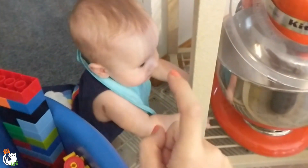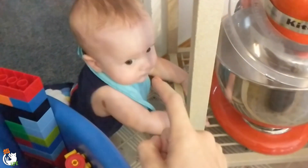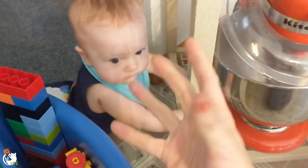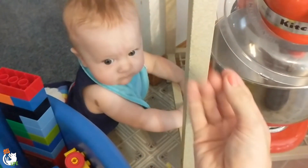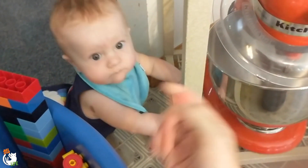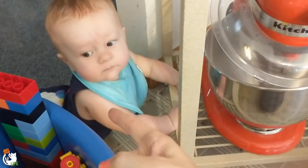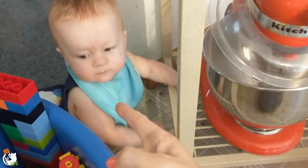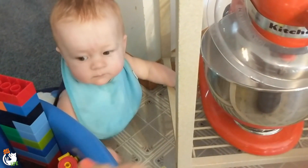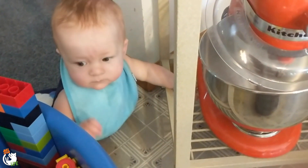Okay, better go.